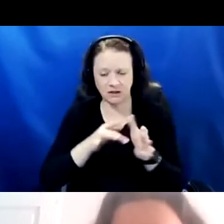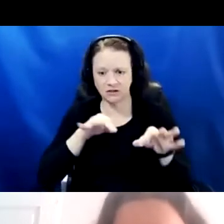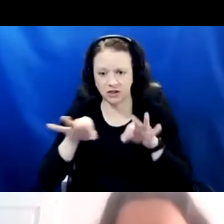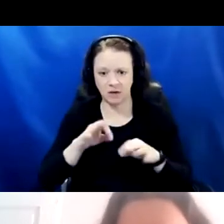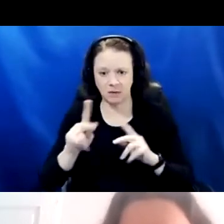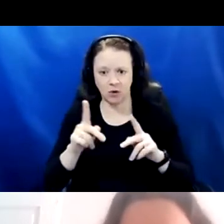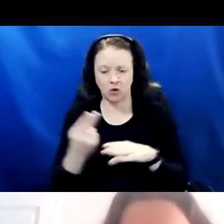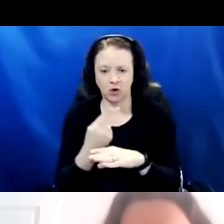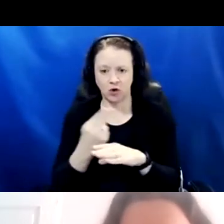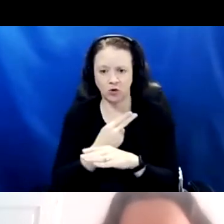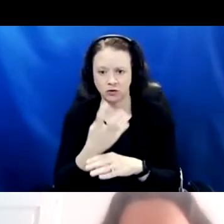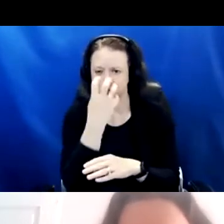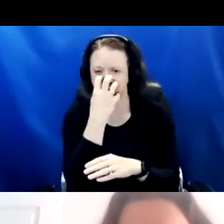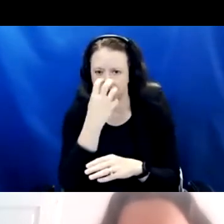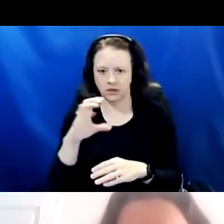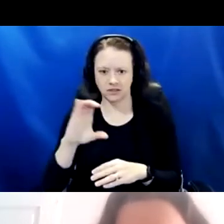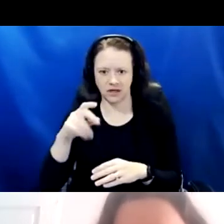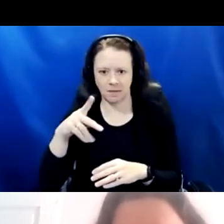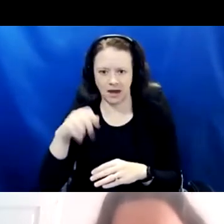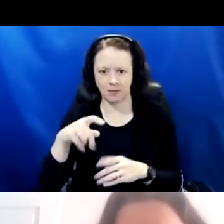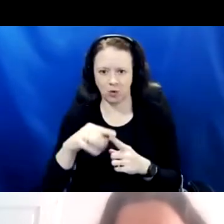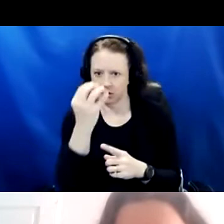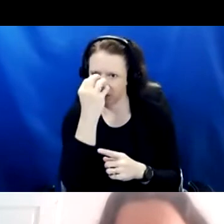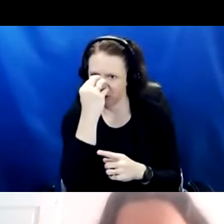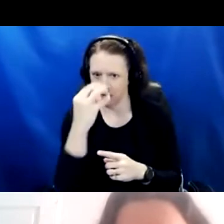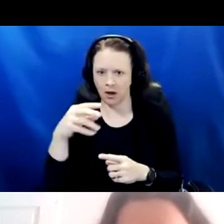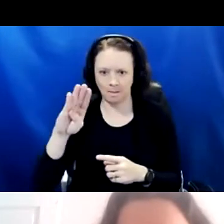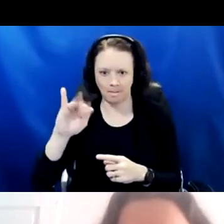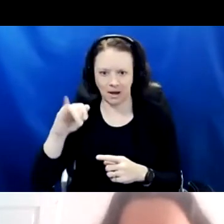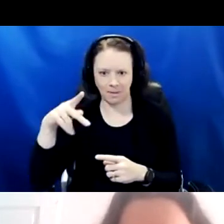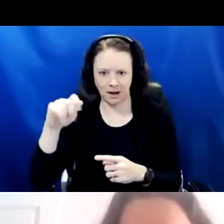because if you acquire COVID, you need a specialized room,